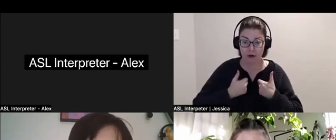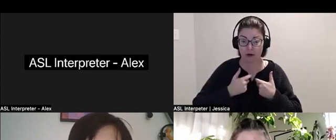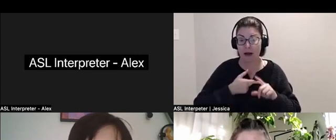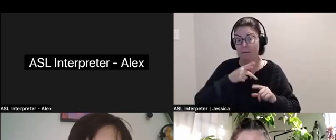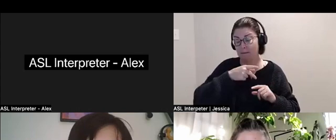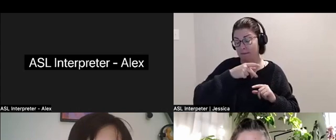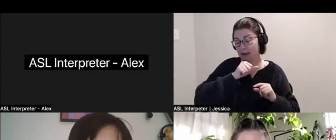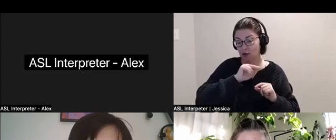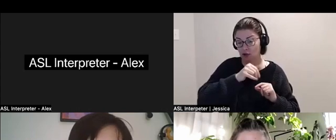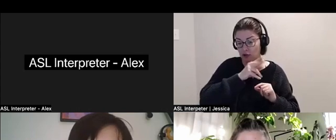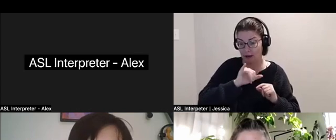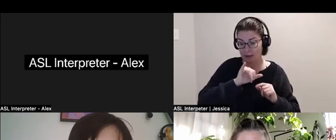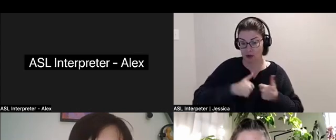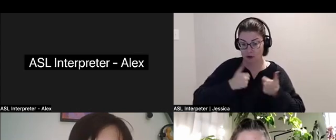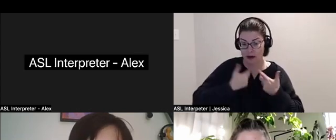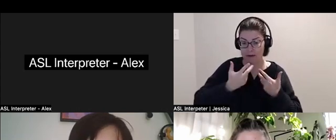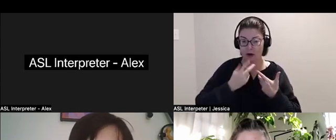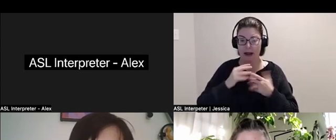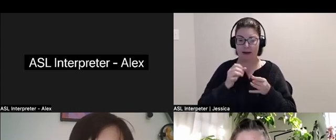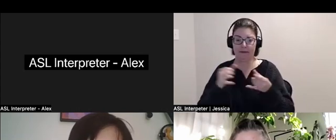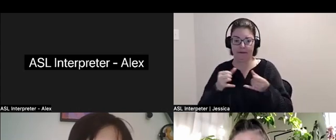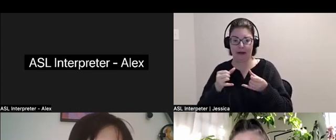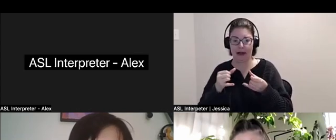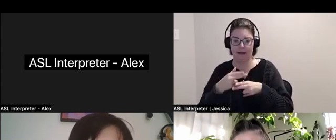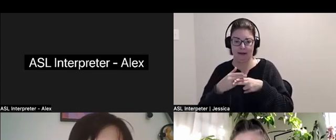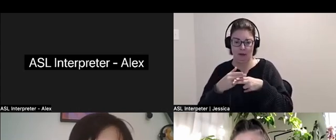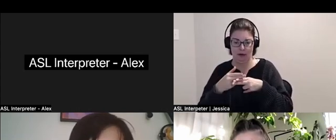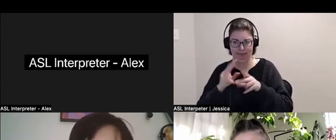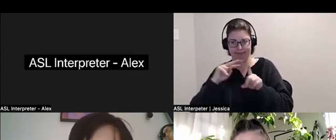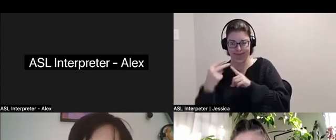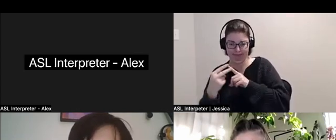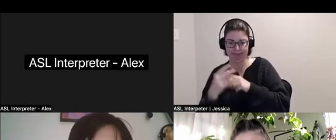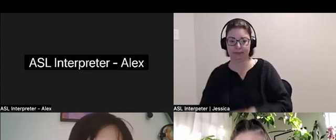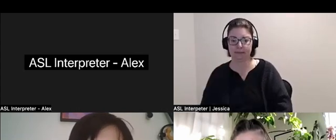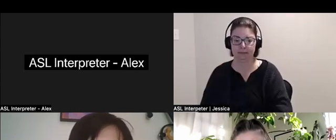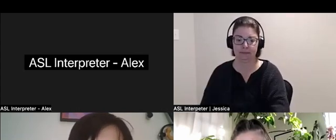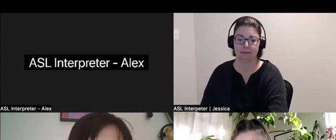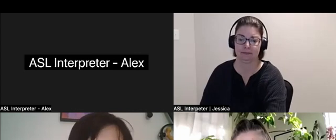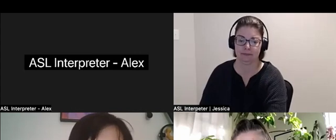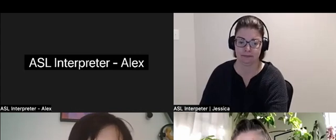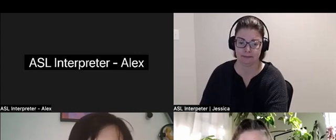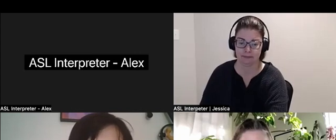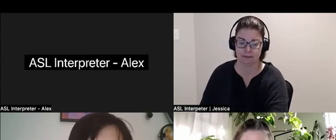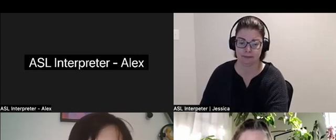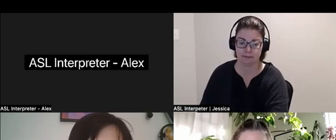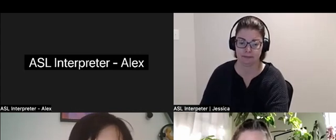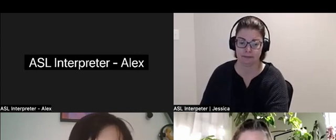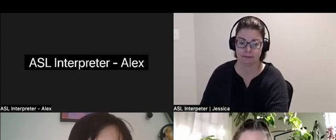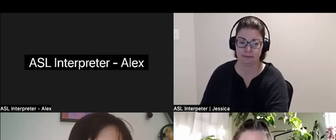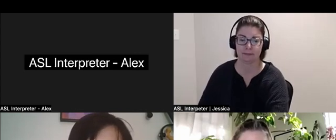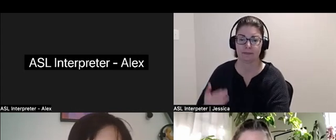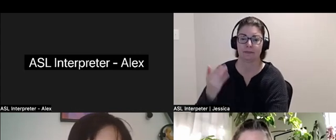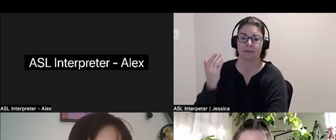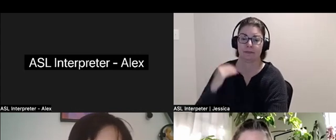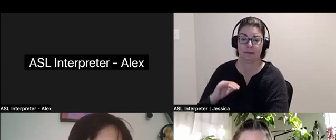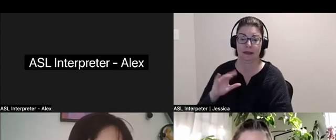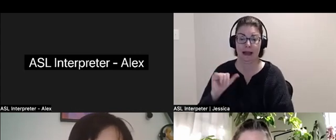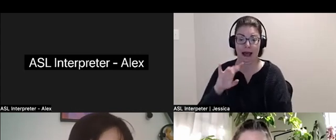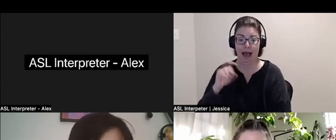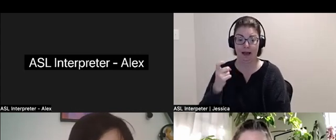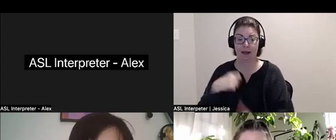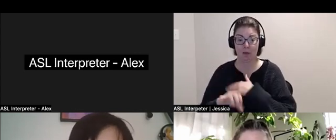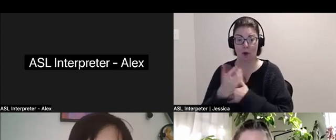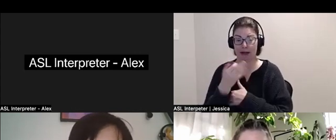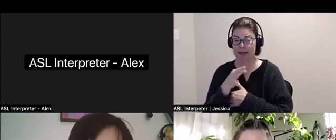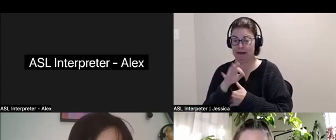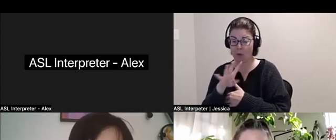And then next up we have Alex. So Alex Dolores Salerno, born in 1994 on the homeland of the ...